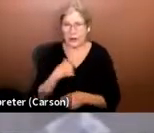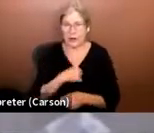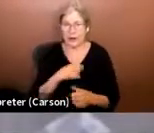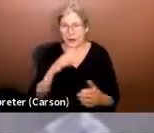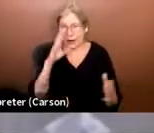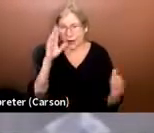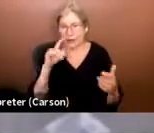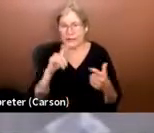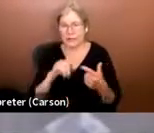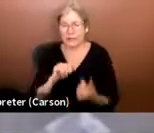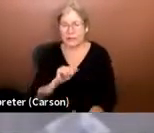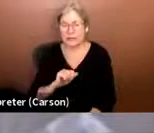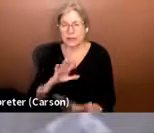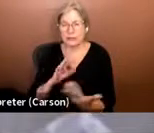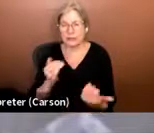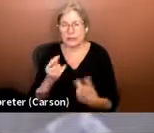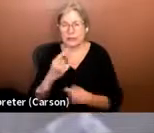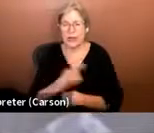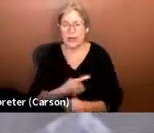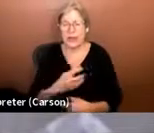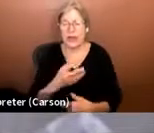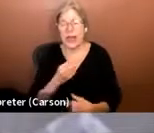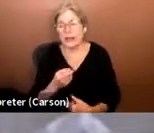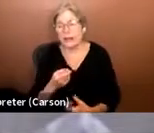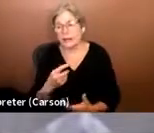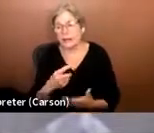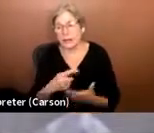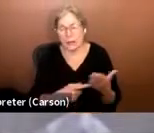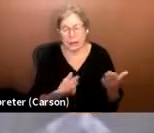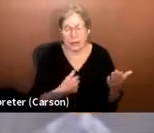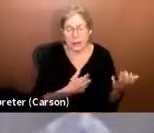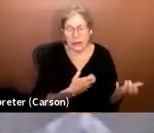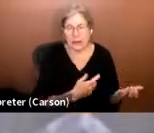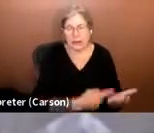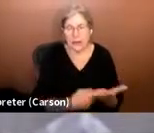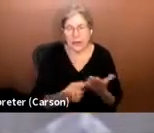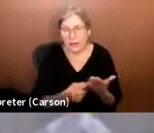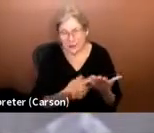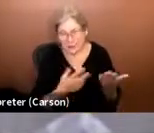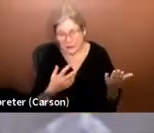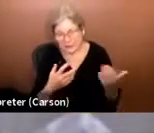address today in the conversations that we're looking to unfold. So thank you both for setting the